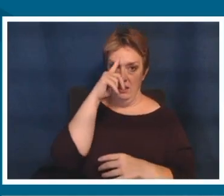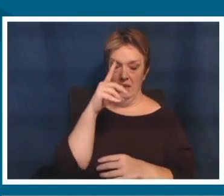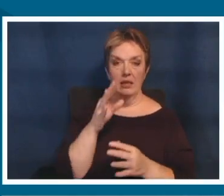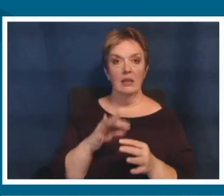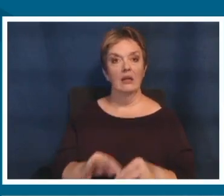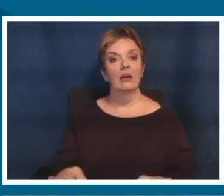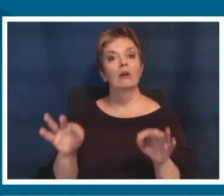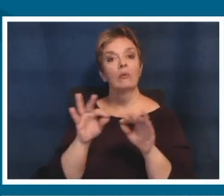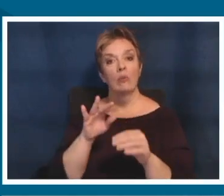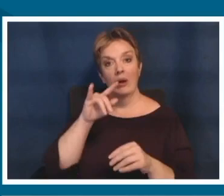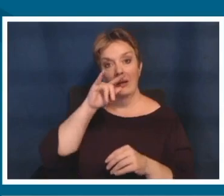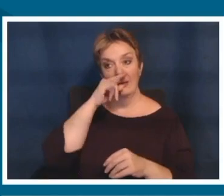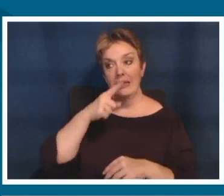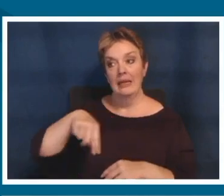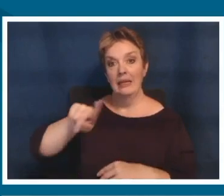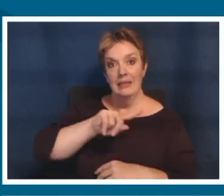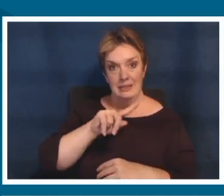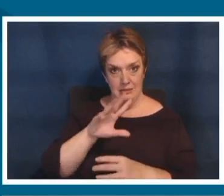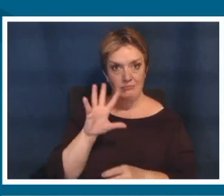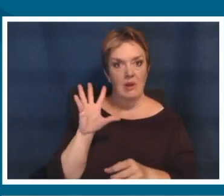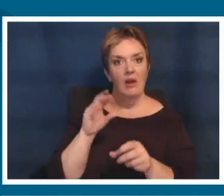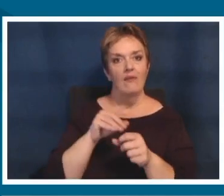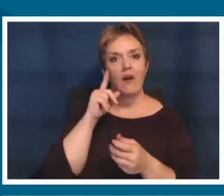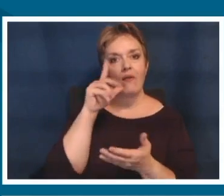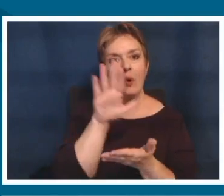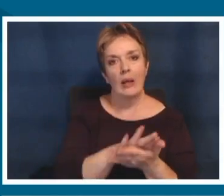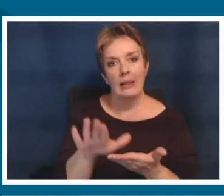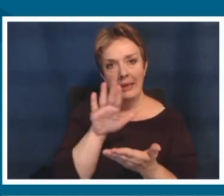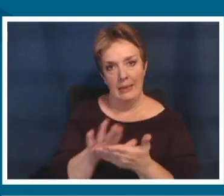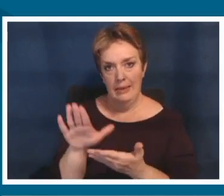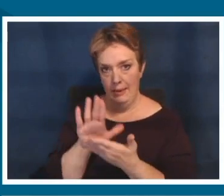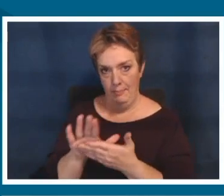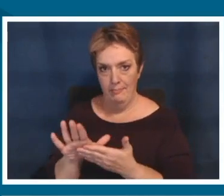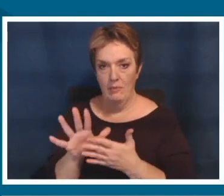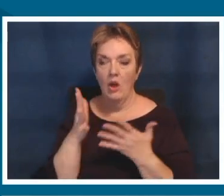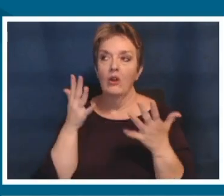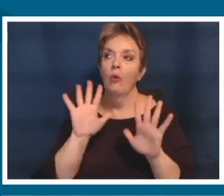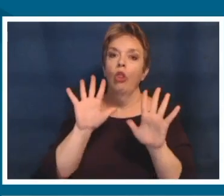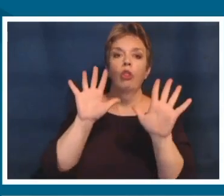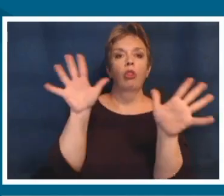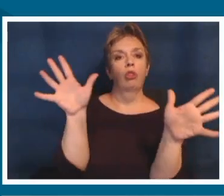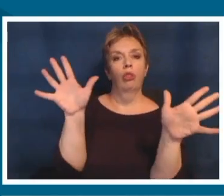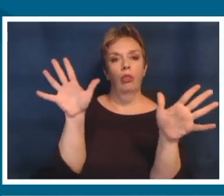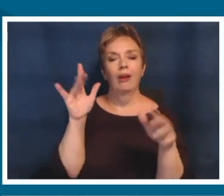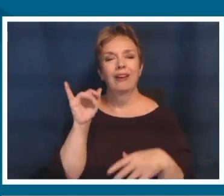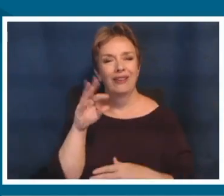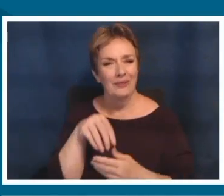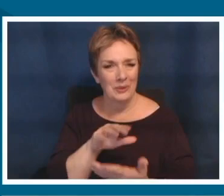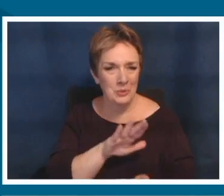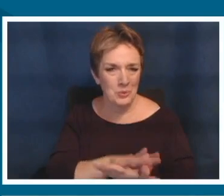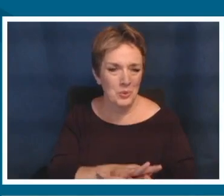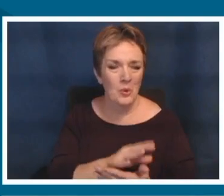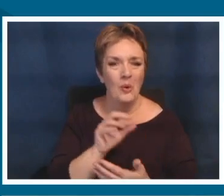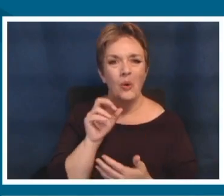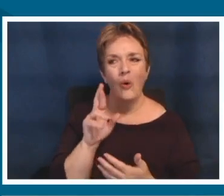cleaning up as well you know because you don't want to even if you're in the school or in your you're in a